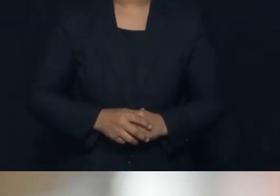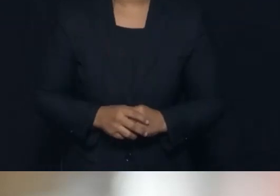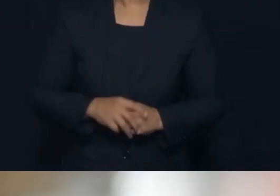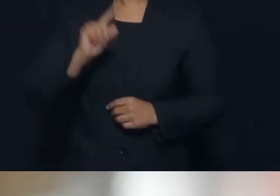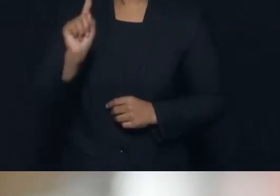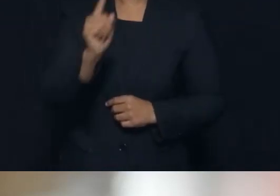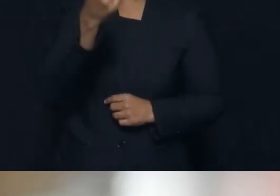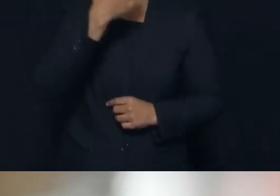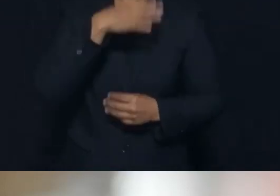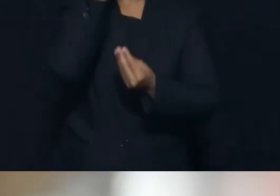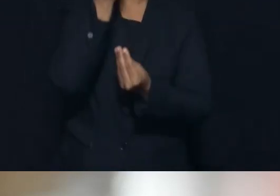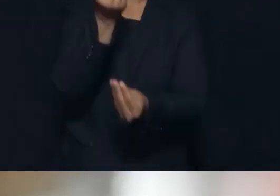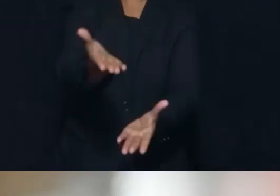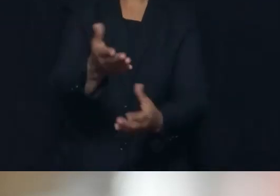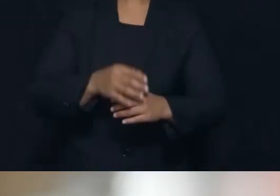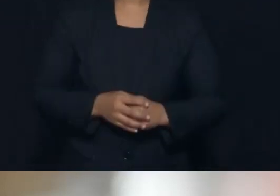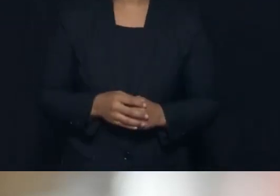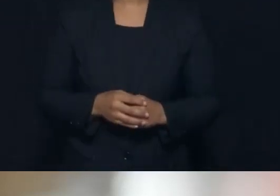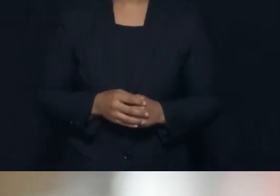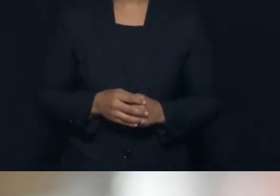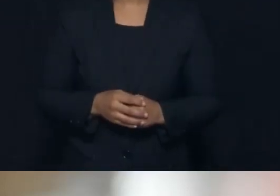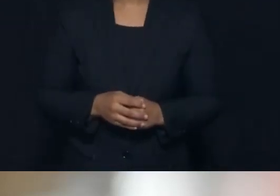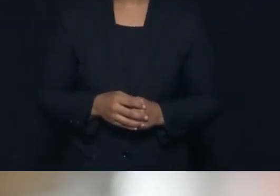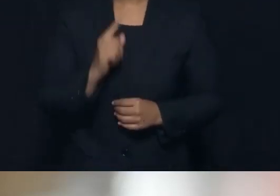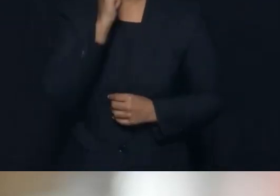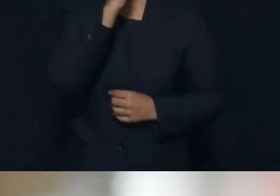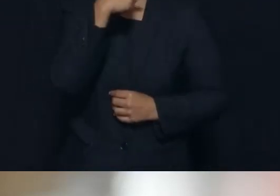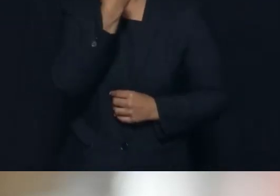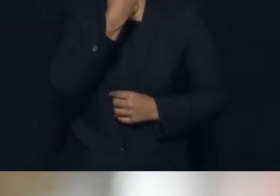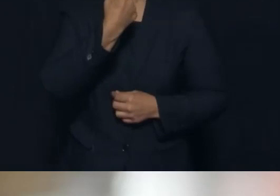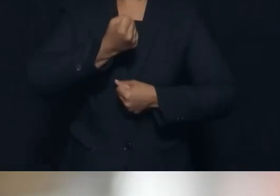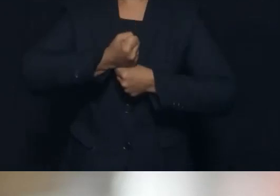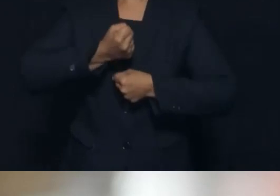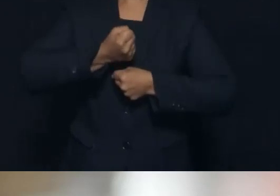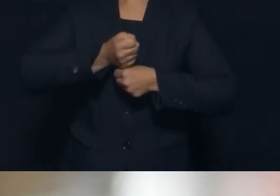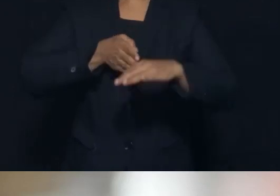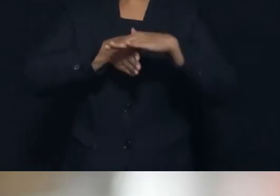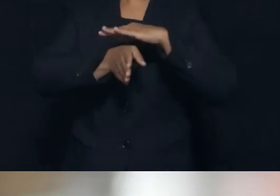to train all the professionals and to train all the stakeholders to know the aspects and